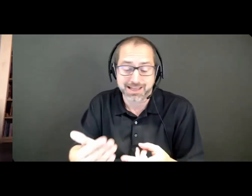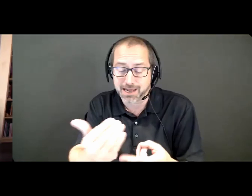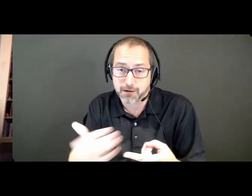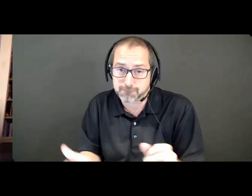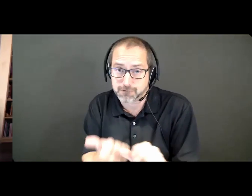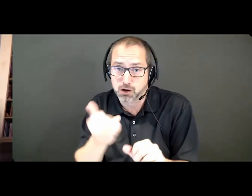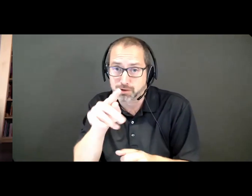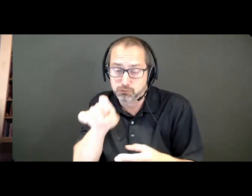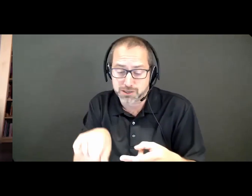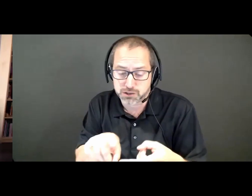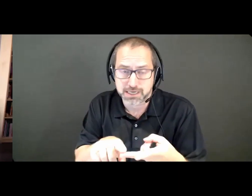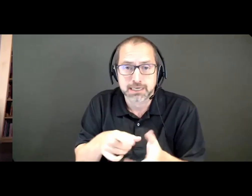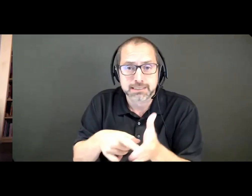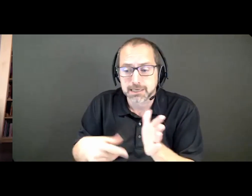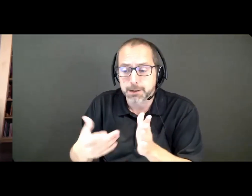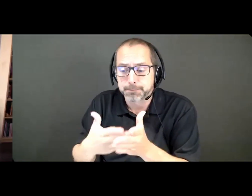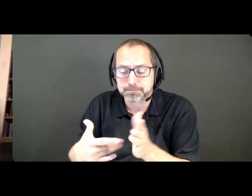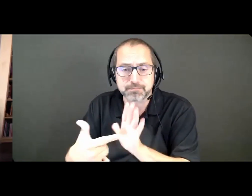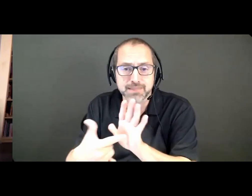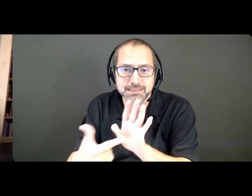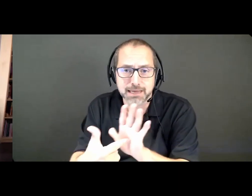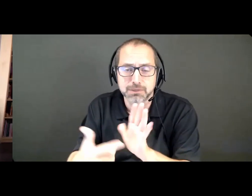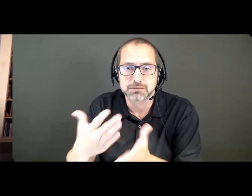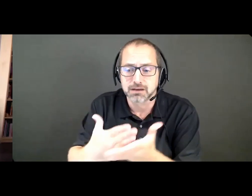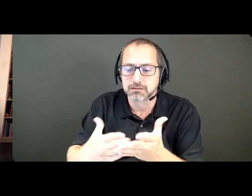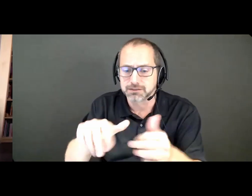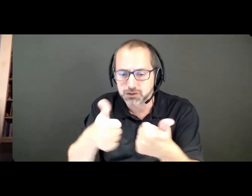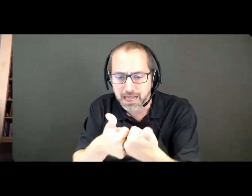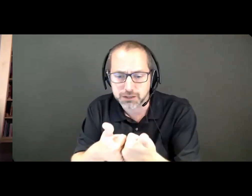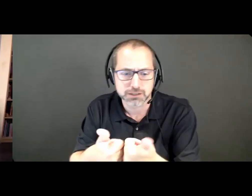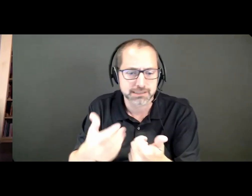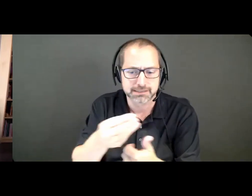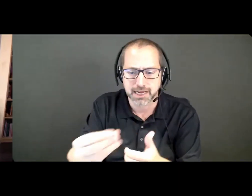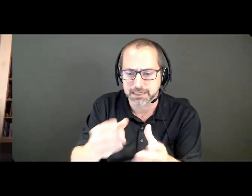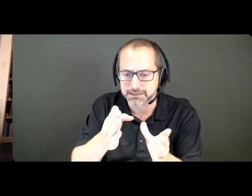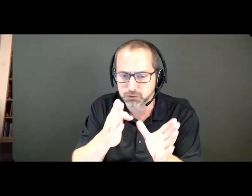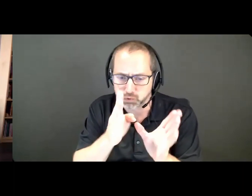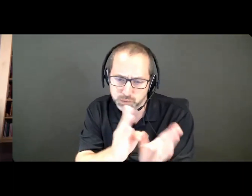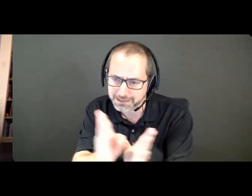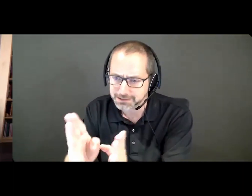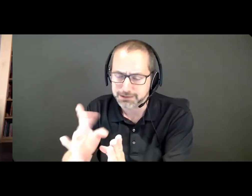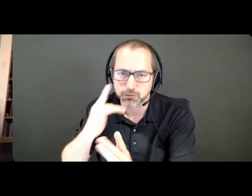own experience of challenges and strategies for success when it comes to gathering, you know,